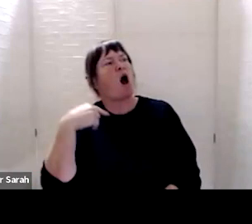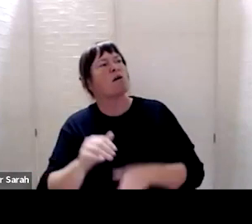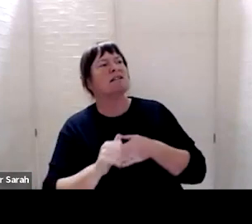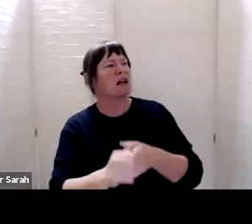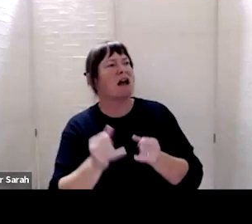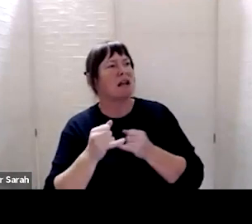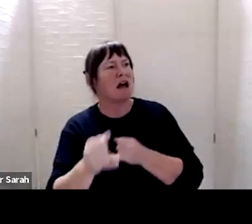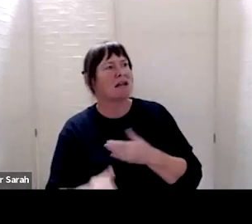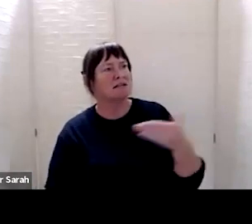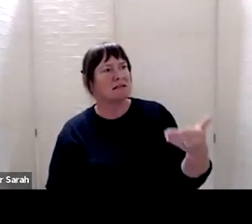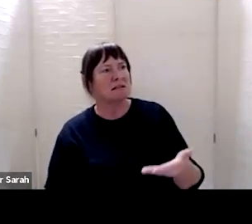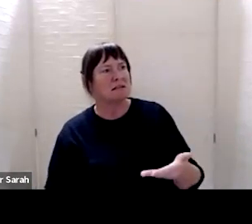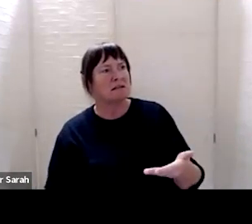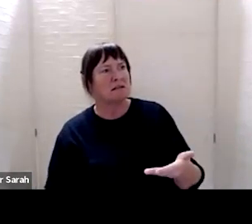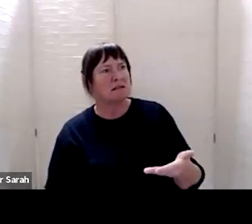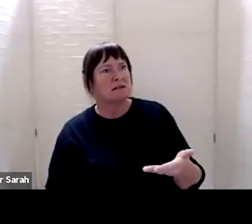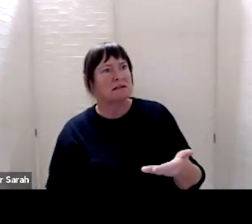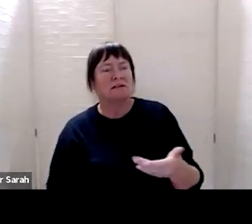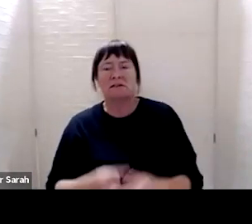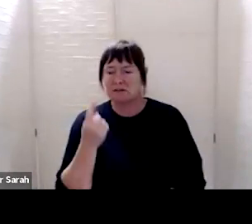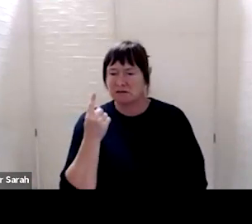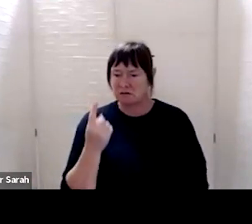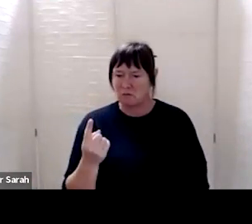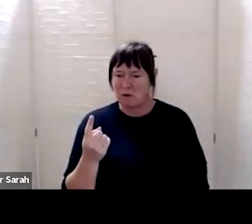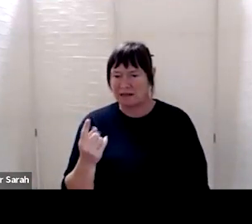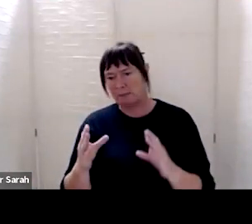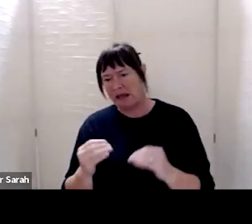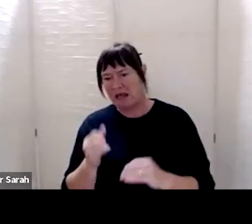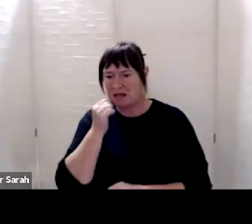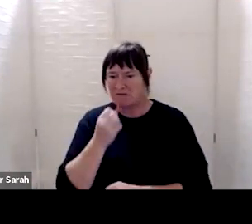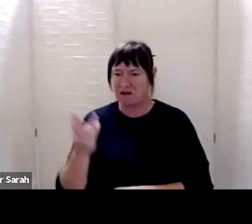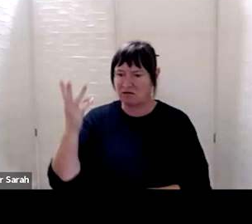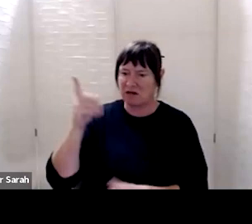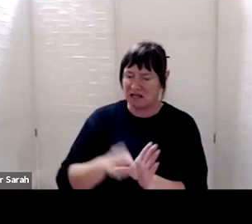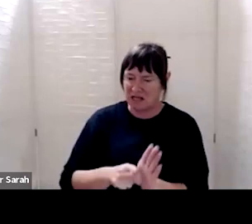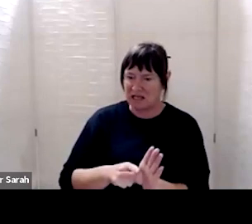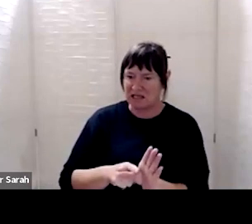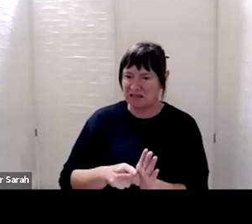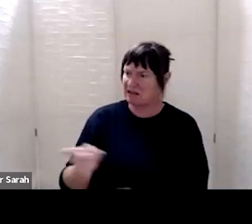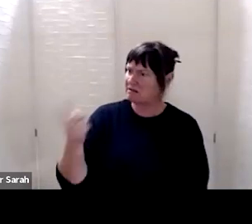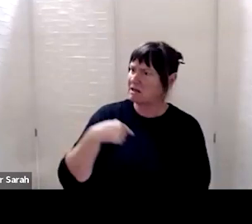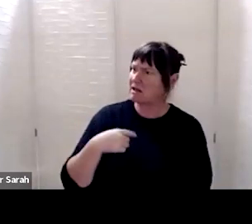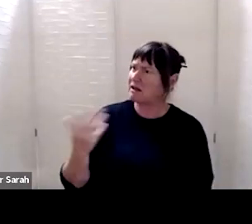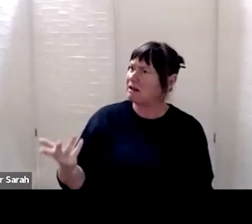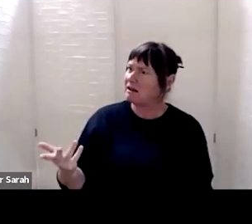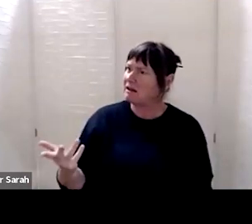and they’ll say things like, one Ipad every three years or they’ll say, just it can be a new thing.